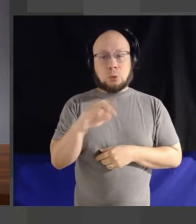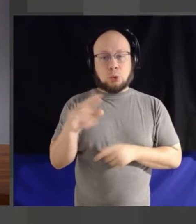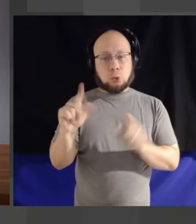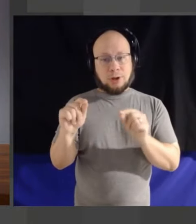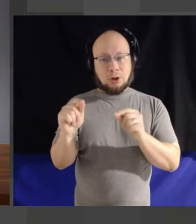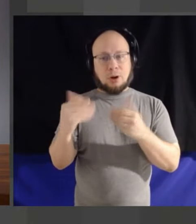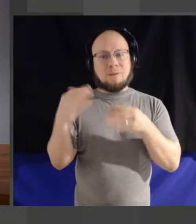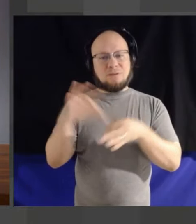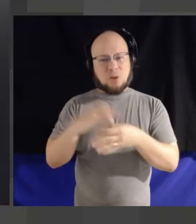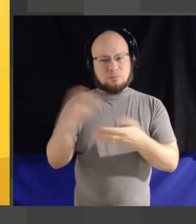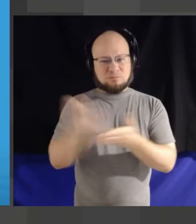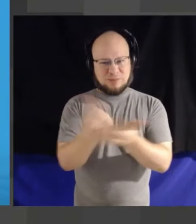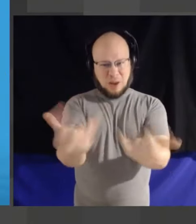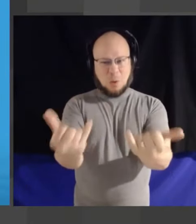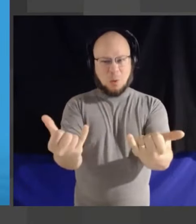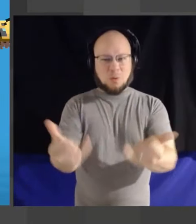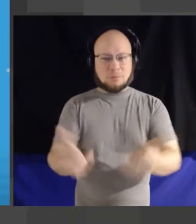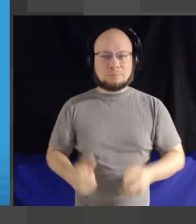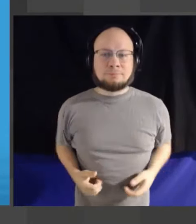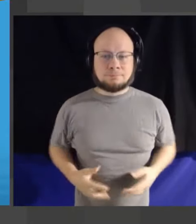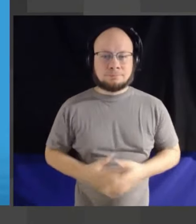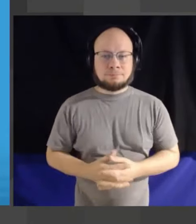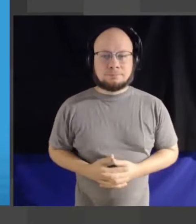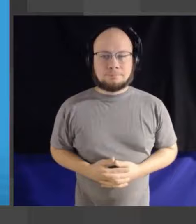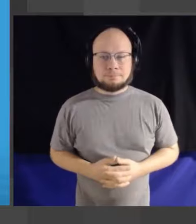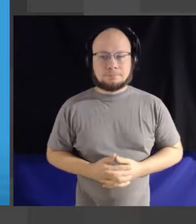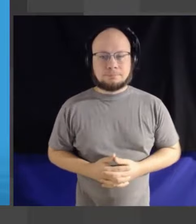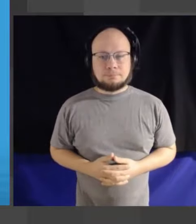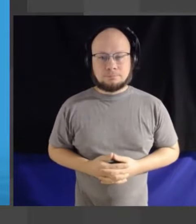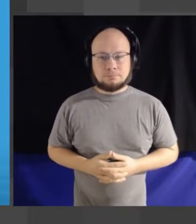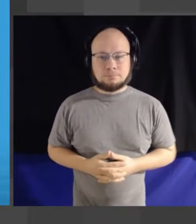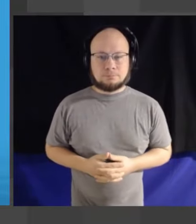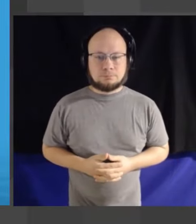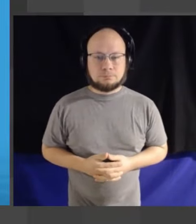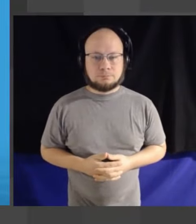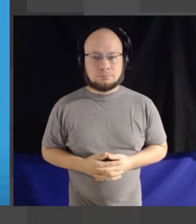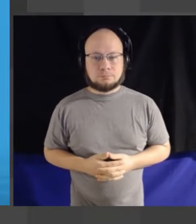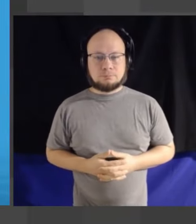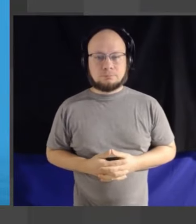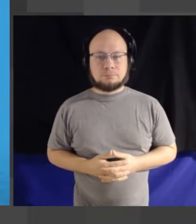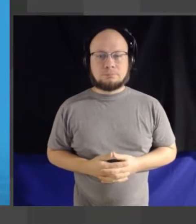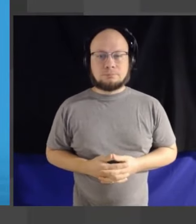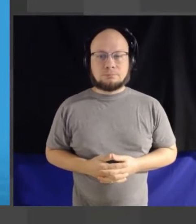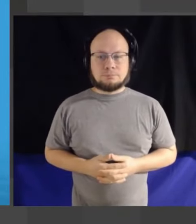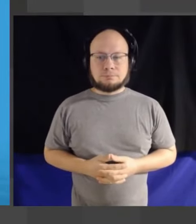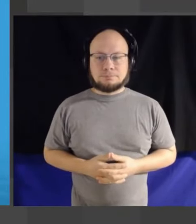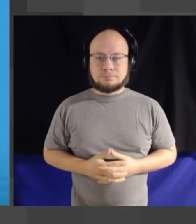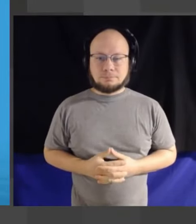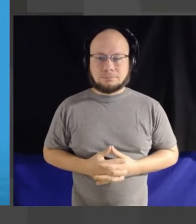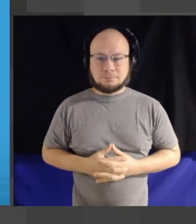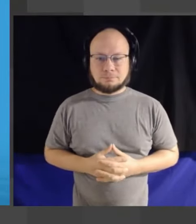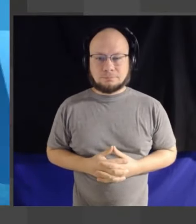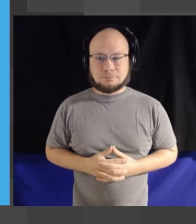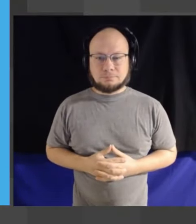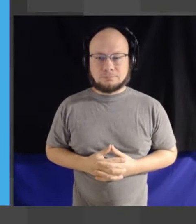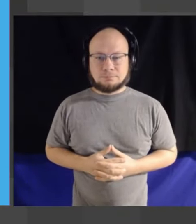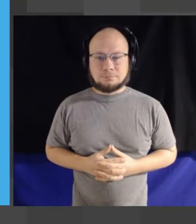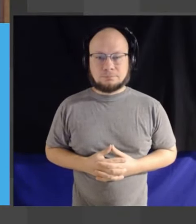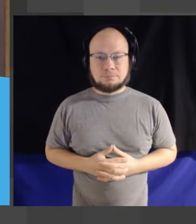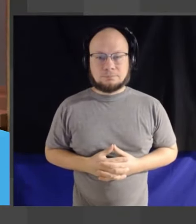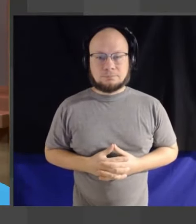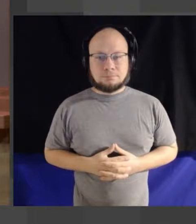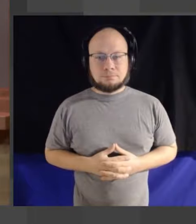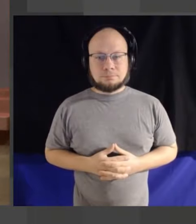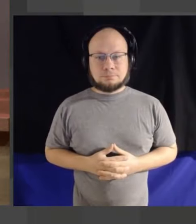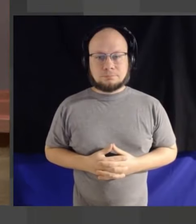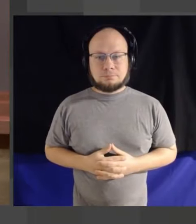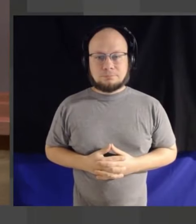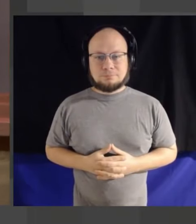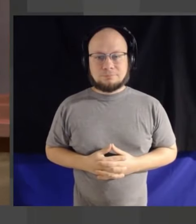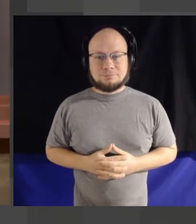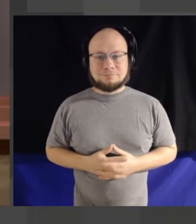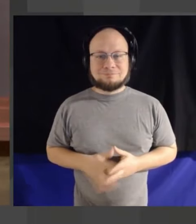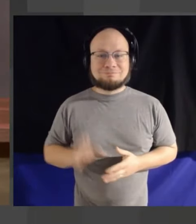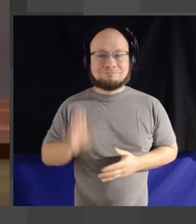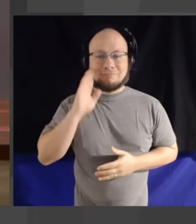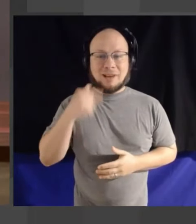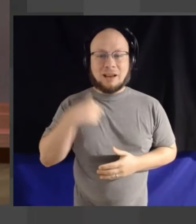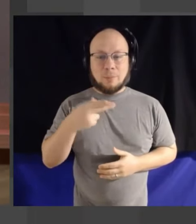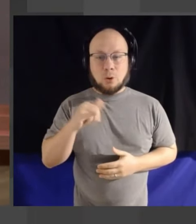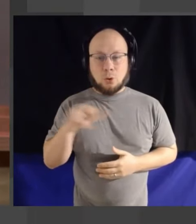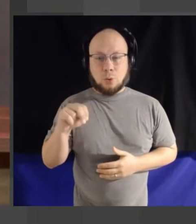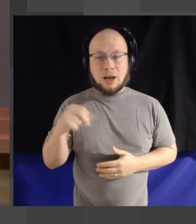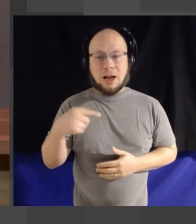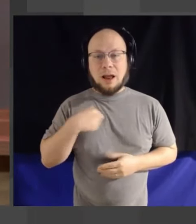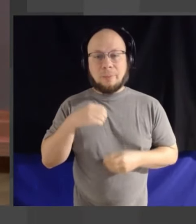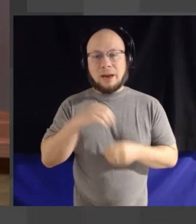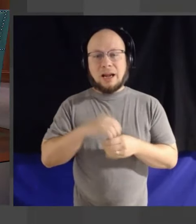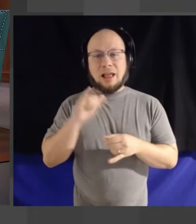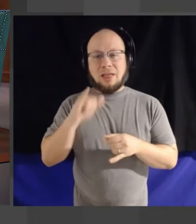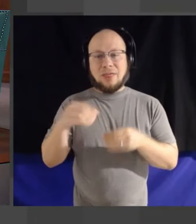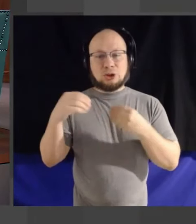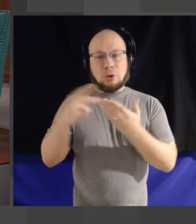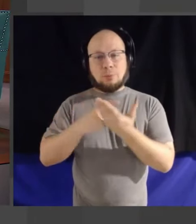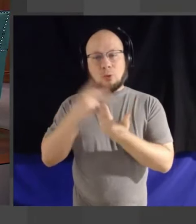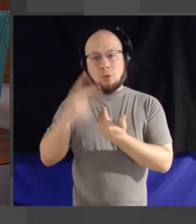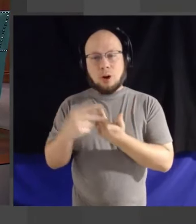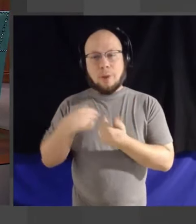LOG IN TO Twitter AND GO VOTE.